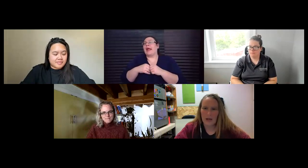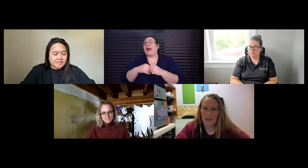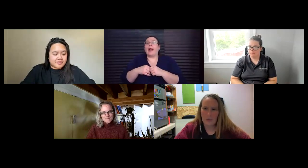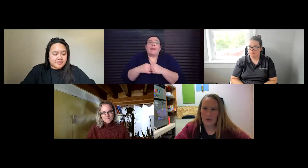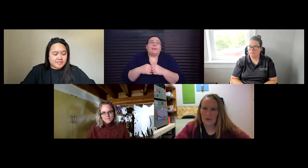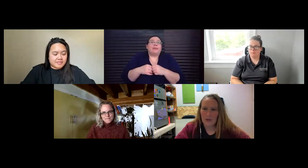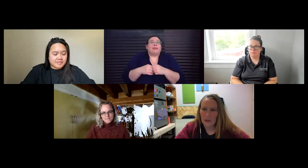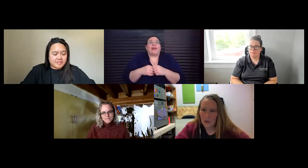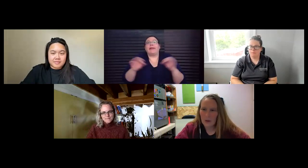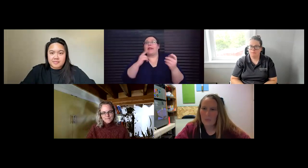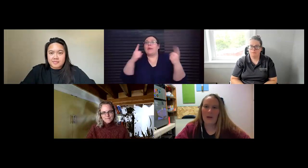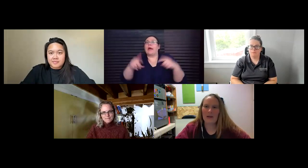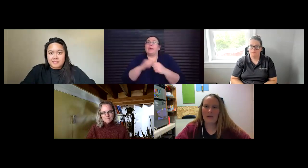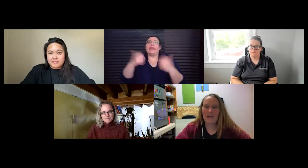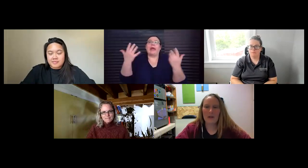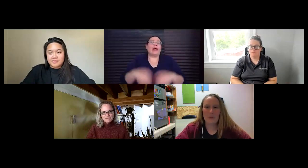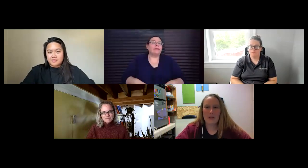that and I wouldn't follow up.